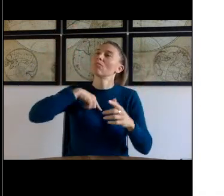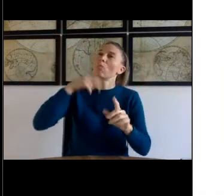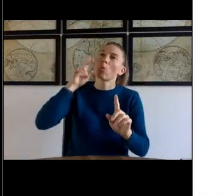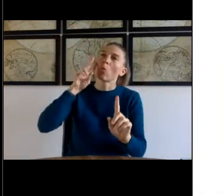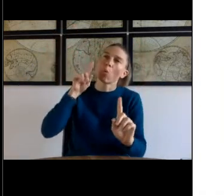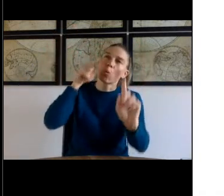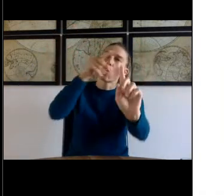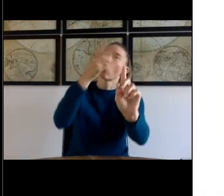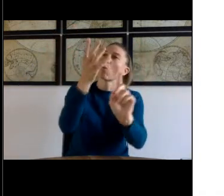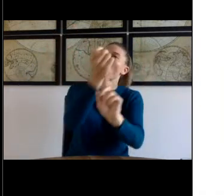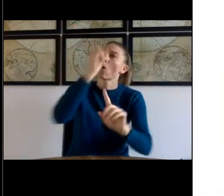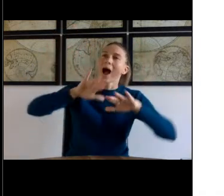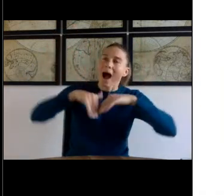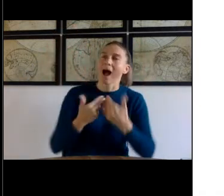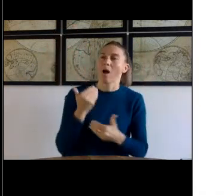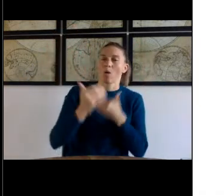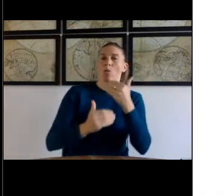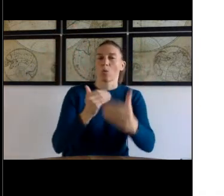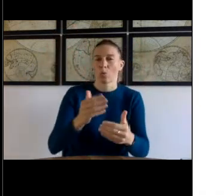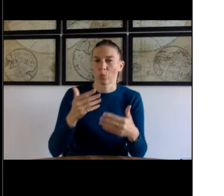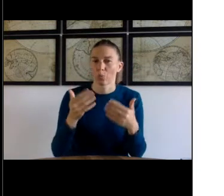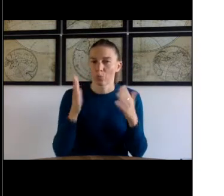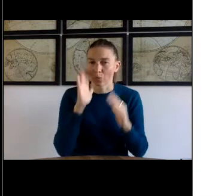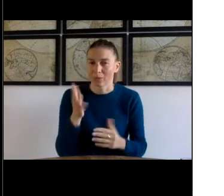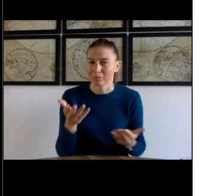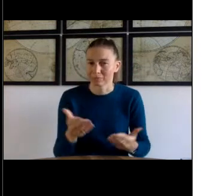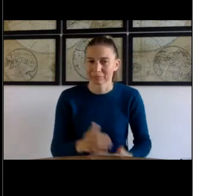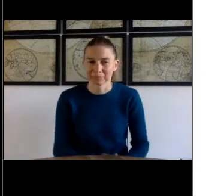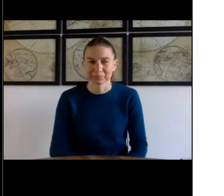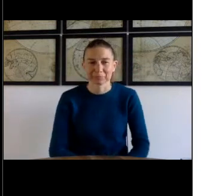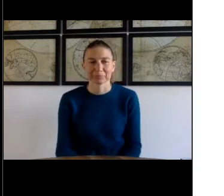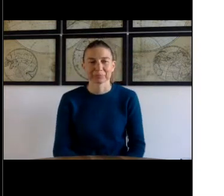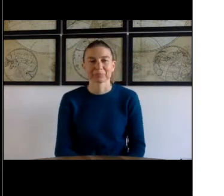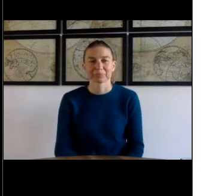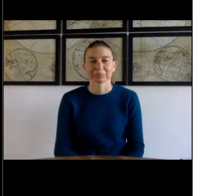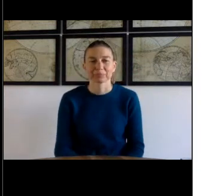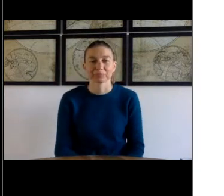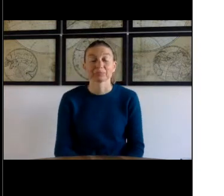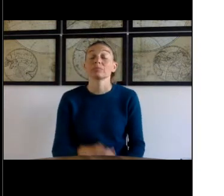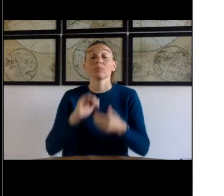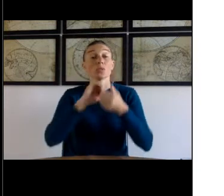At the moment all of the organizations that are taking part of the consortia